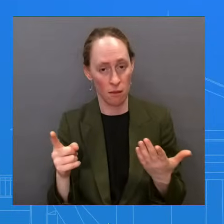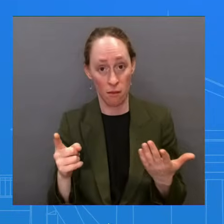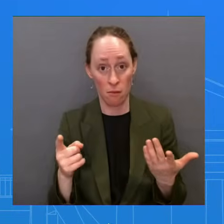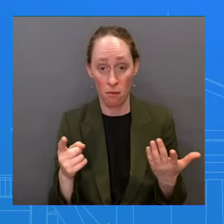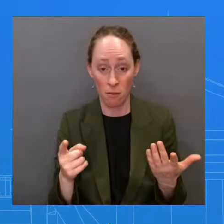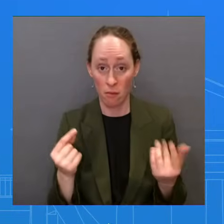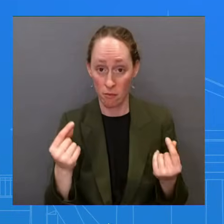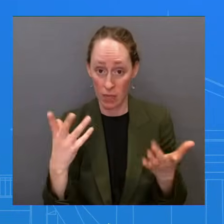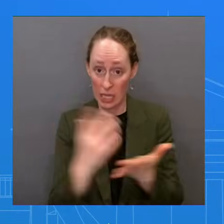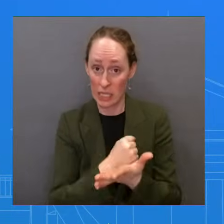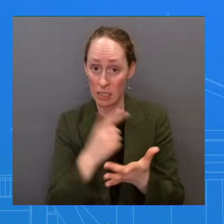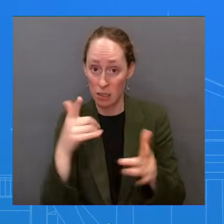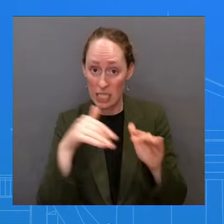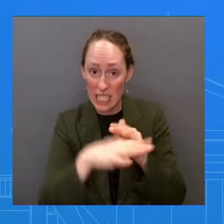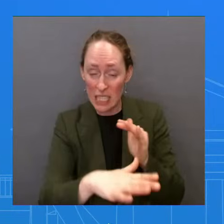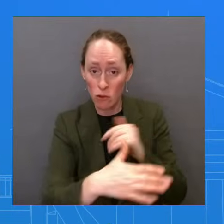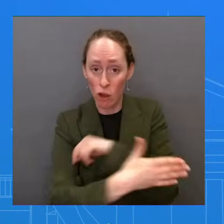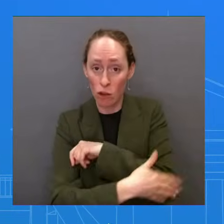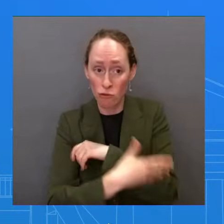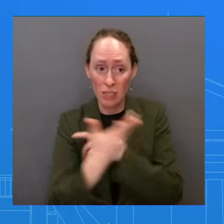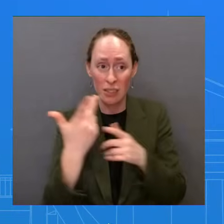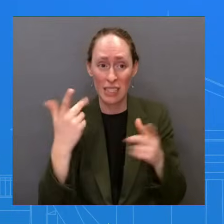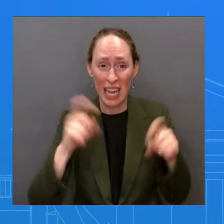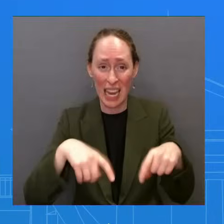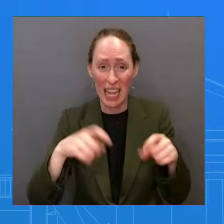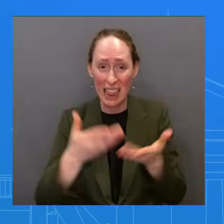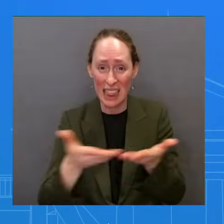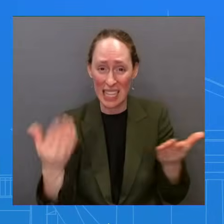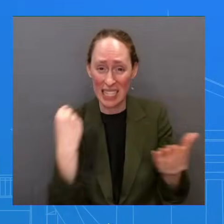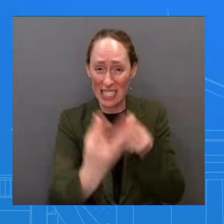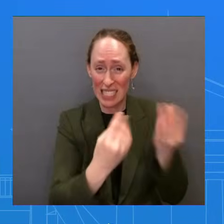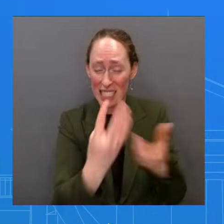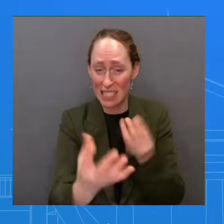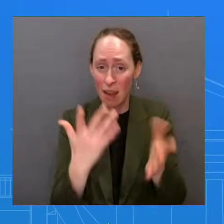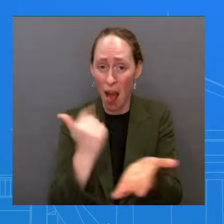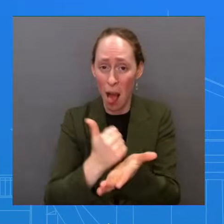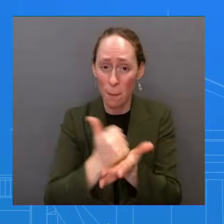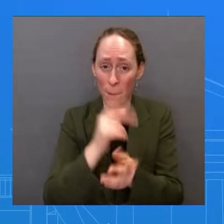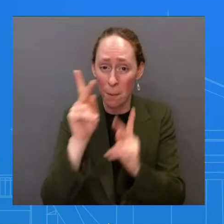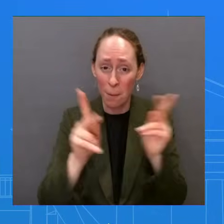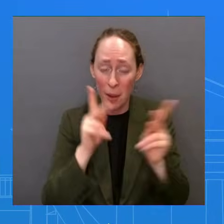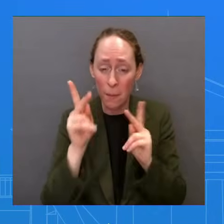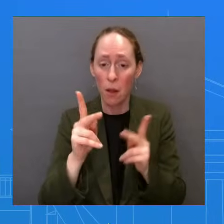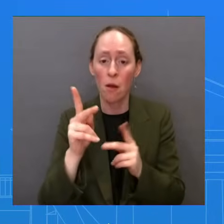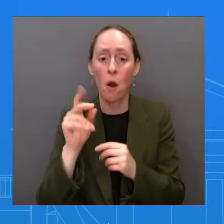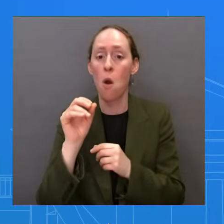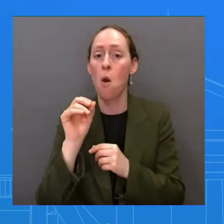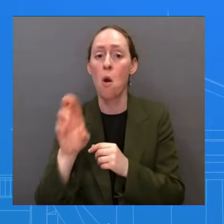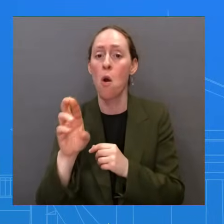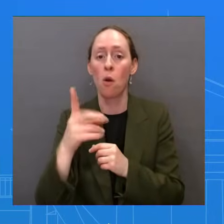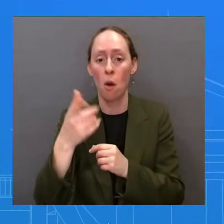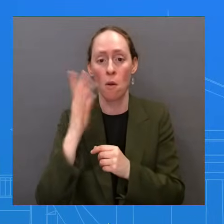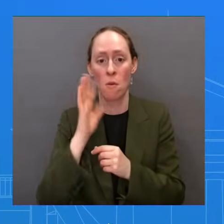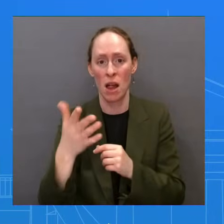I have not seen those reports, so I want to be super mindful. But, look, we remain in close contact with the Sudanese military and civilian leaders